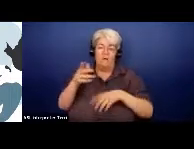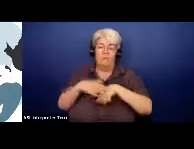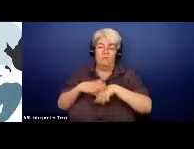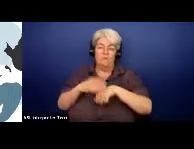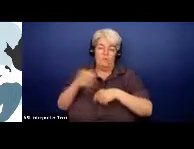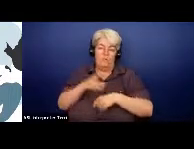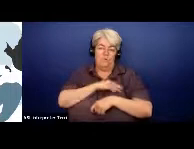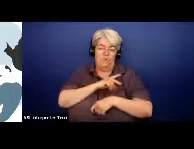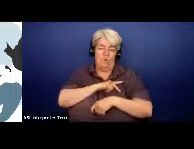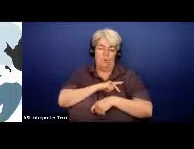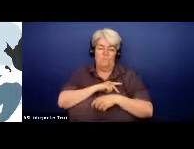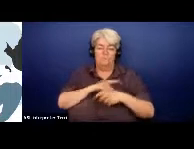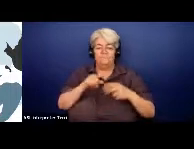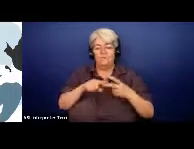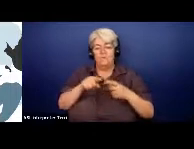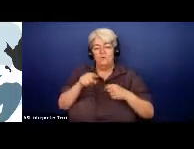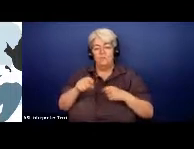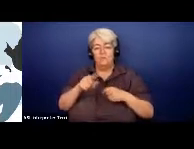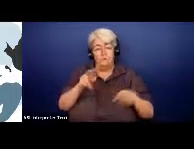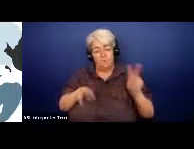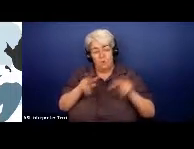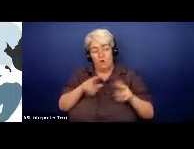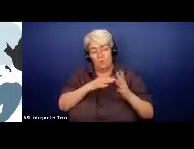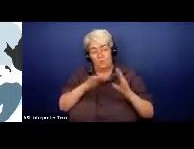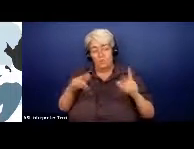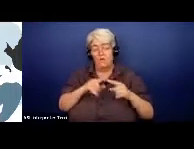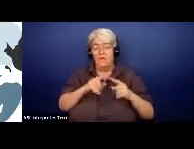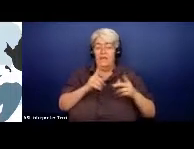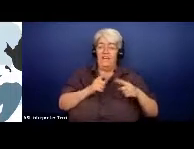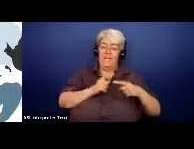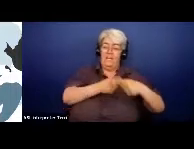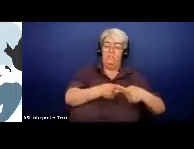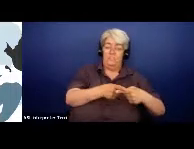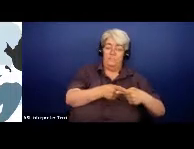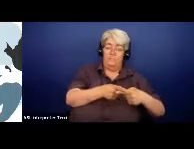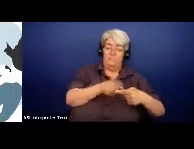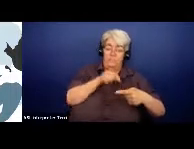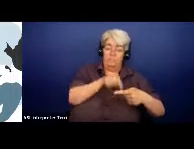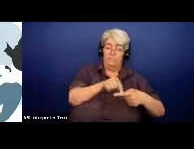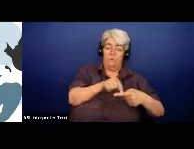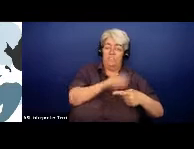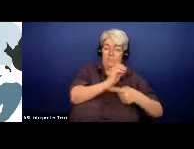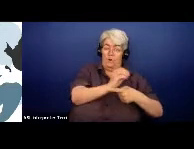I want to point out that intercept zero and one for the juvenile justice world -- that's